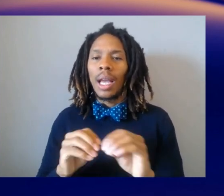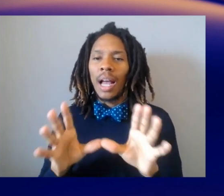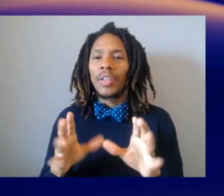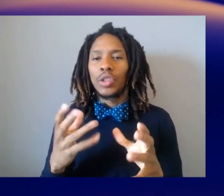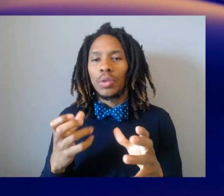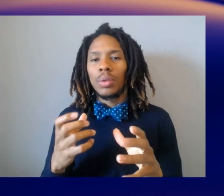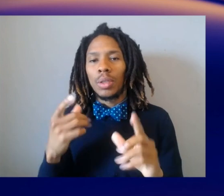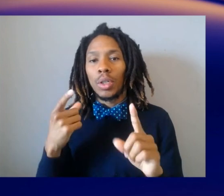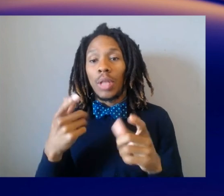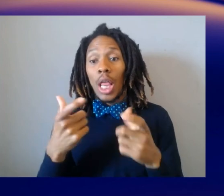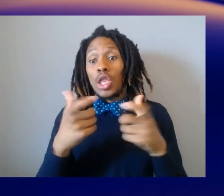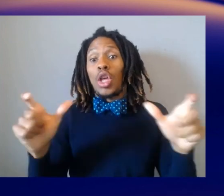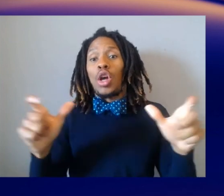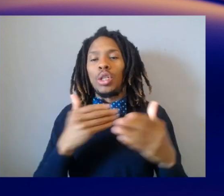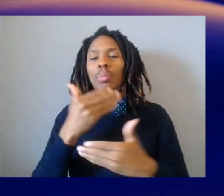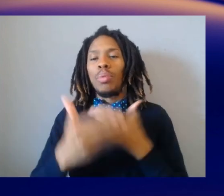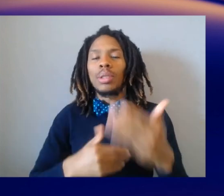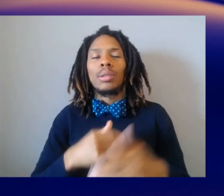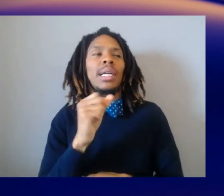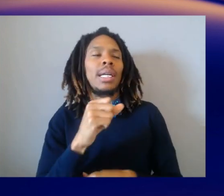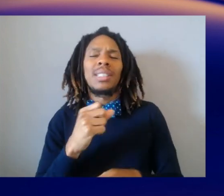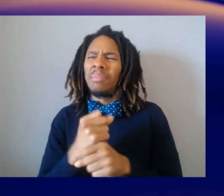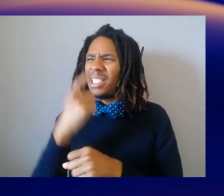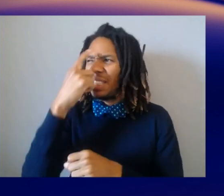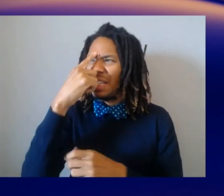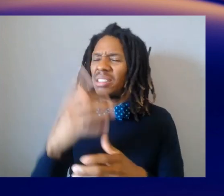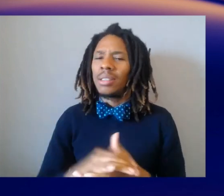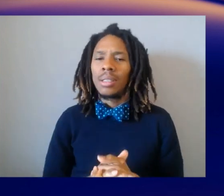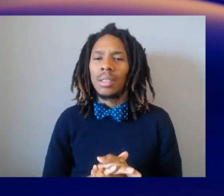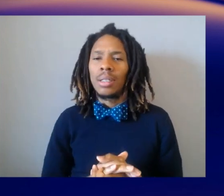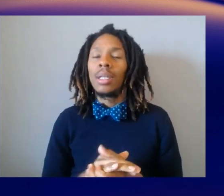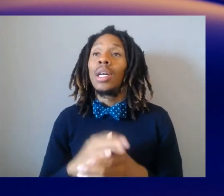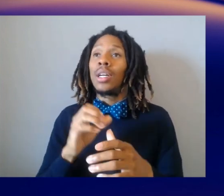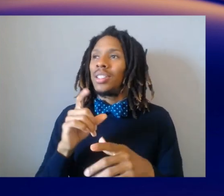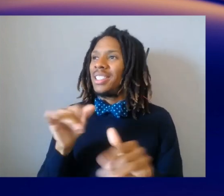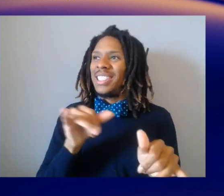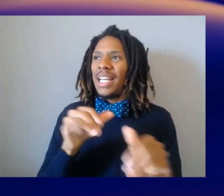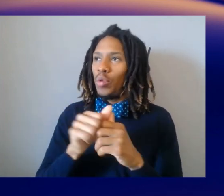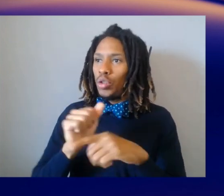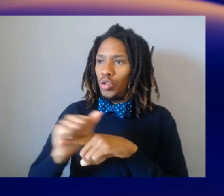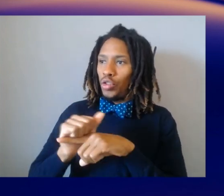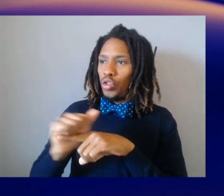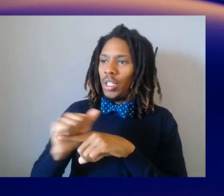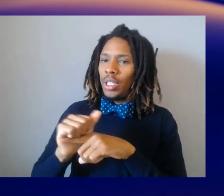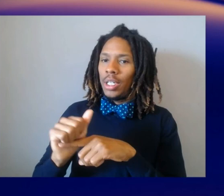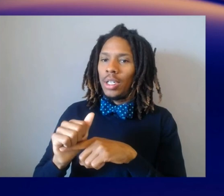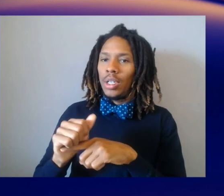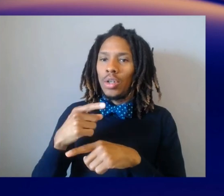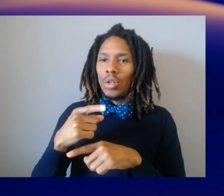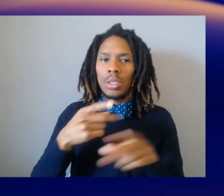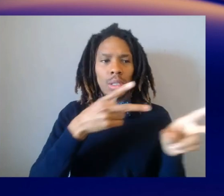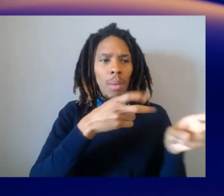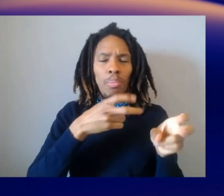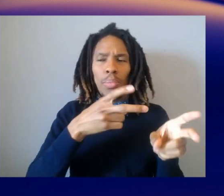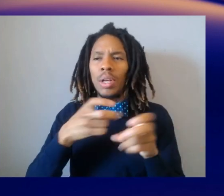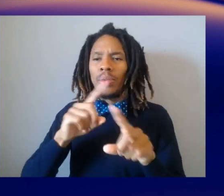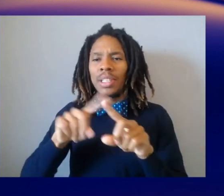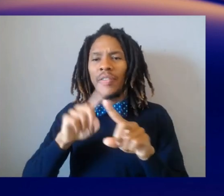to this larger process. It makes a lot of sense. And in training, same thing here like you can pull in different libraries, whatever you need.